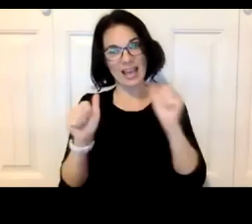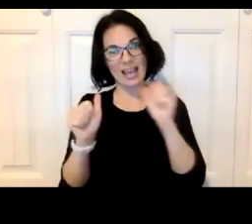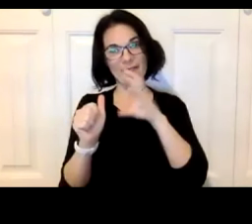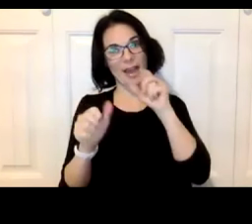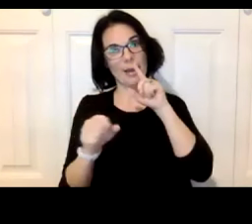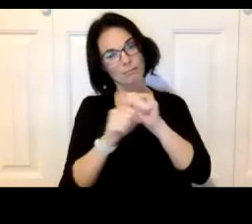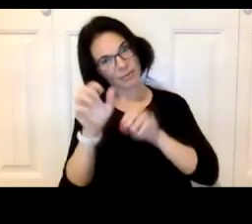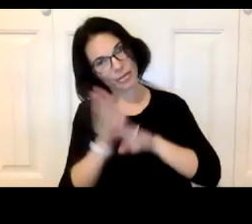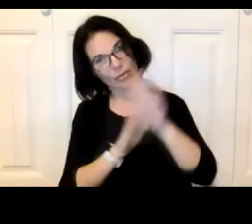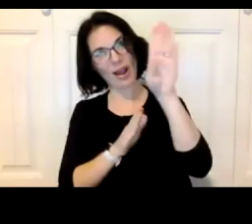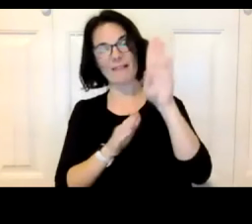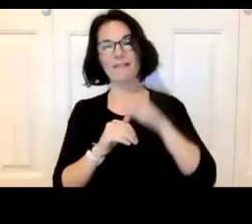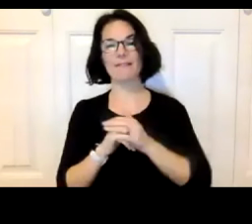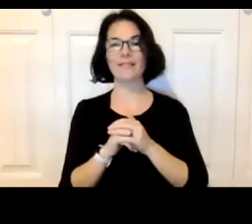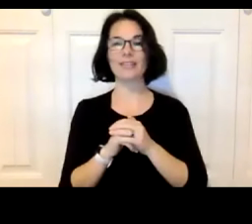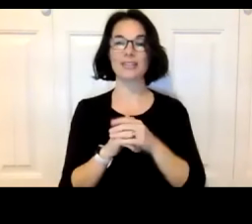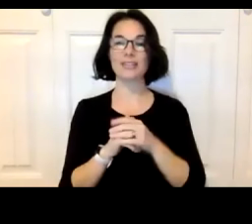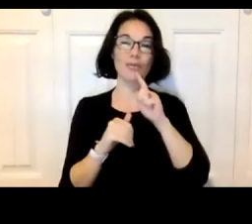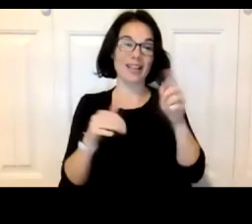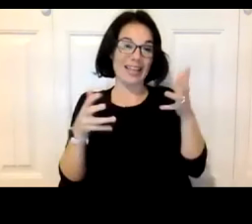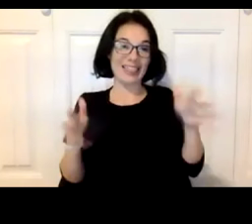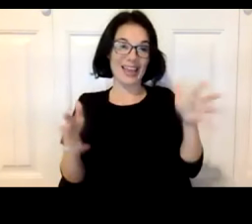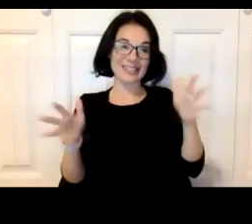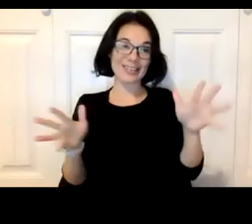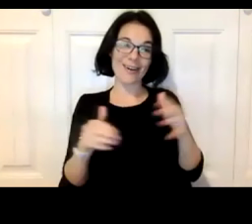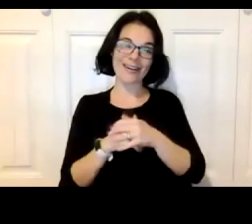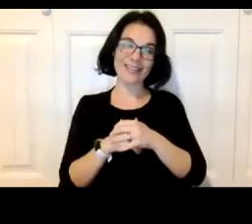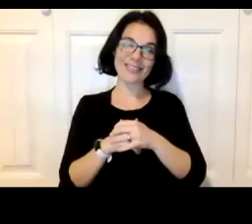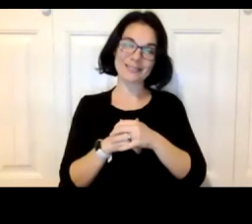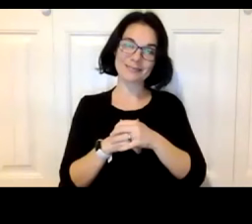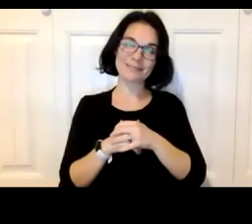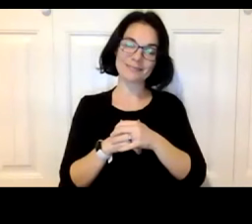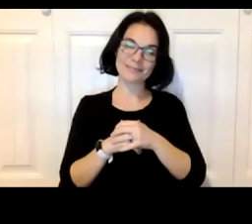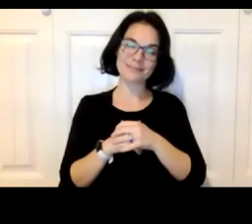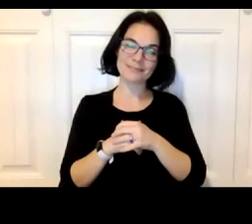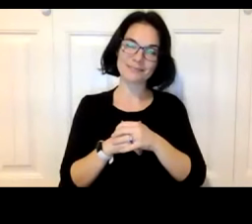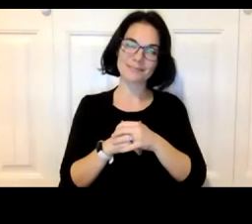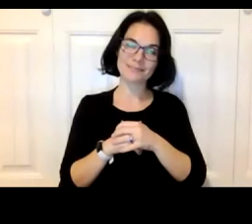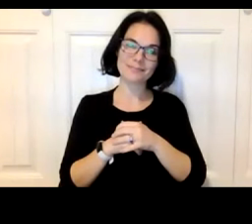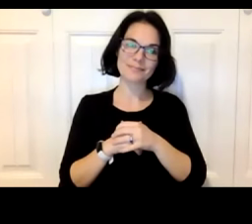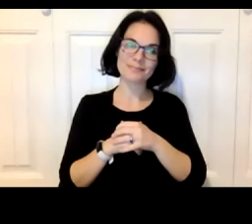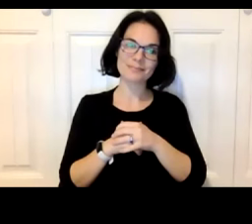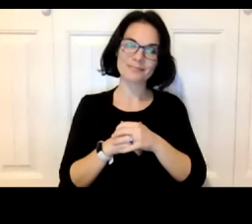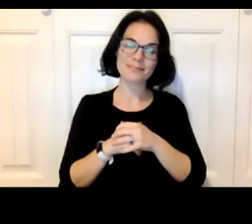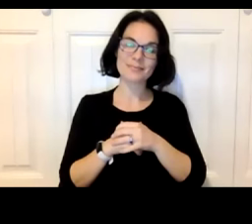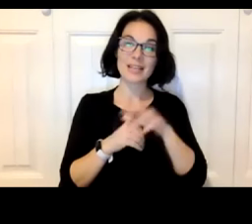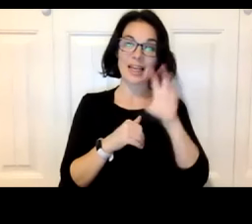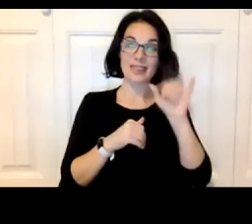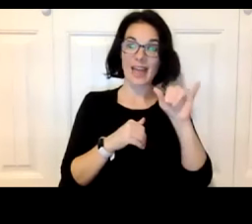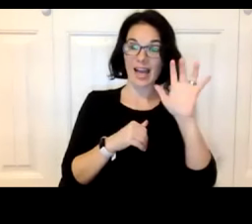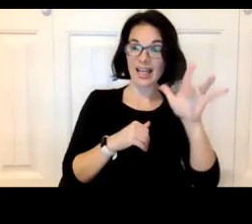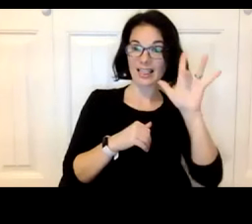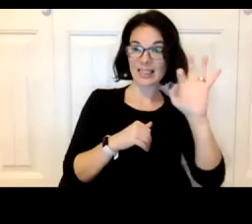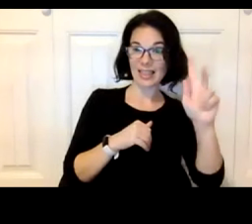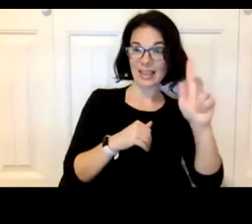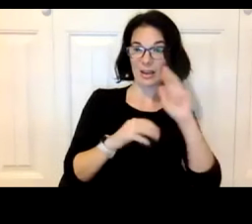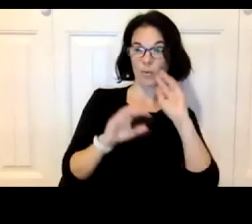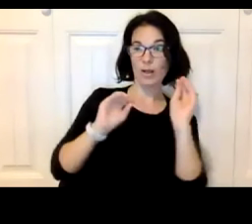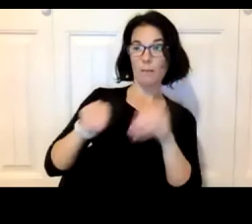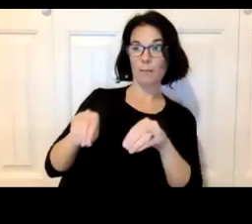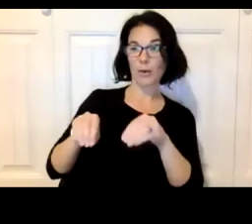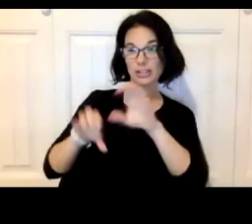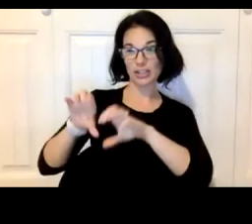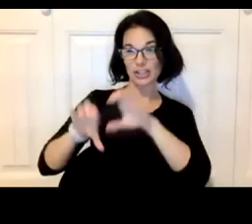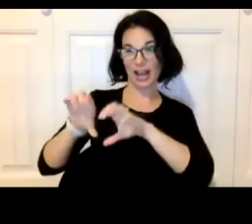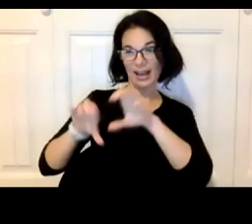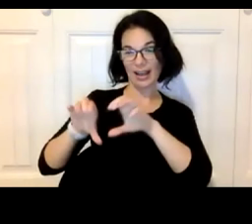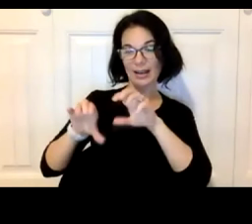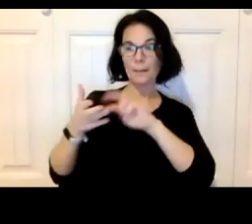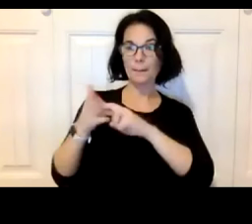That is all, and I will put the link in the chat so you can go back and